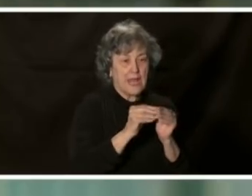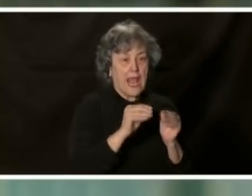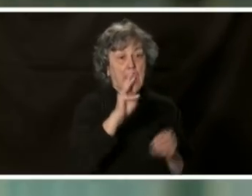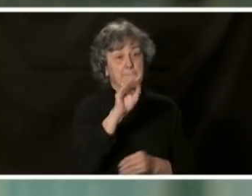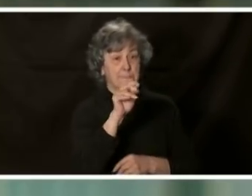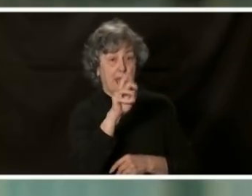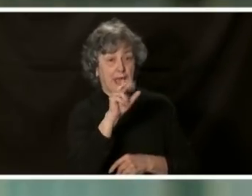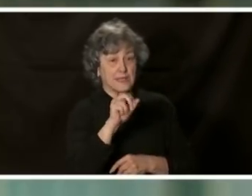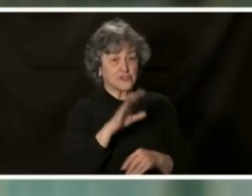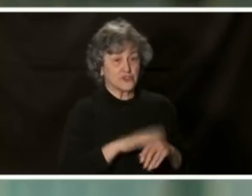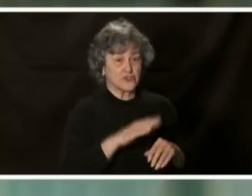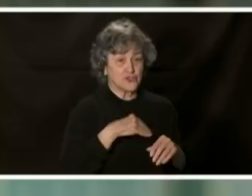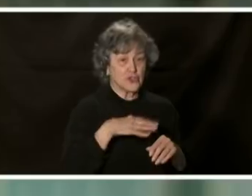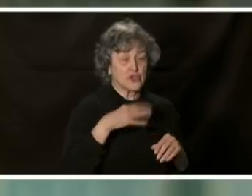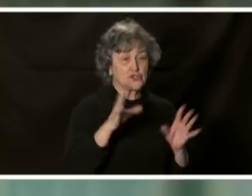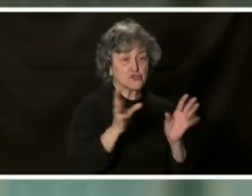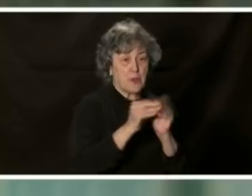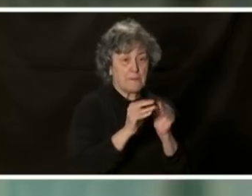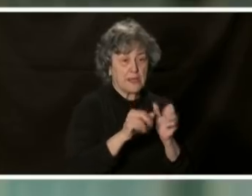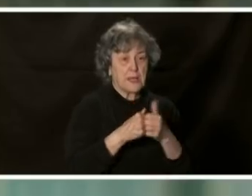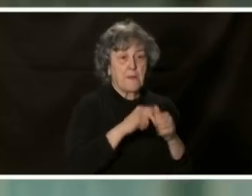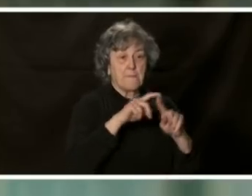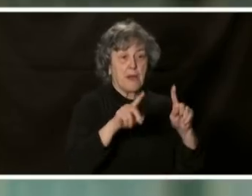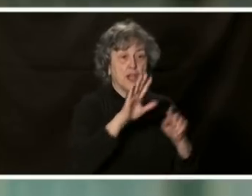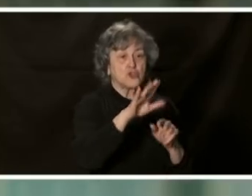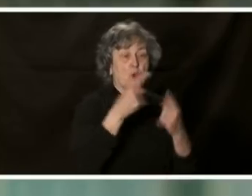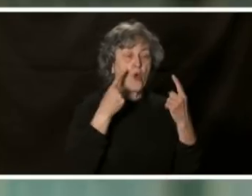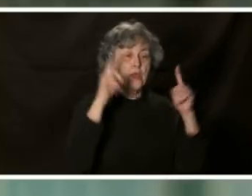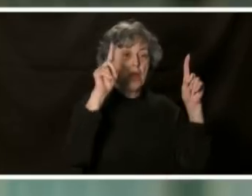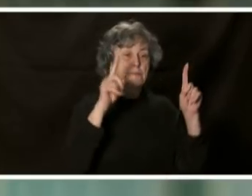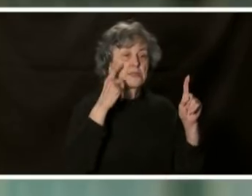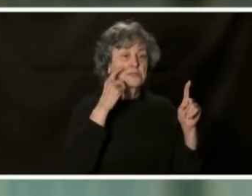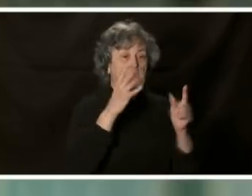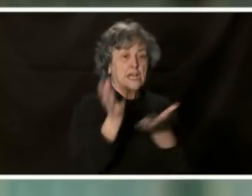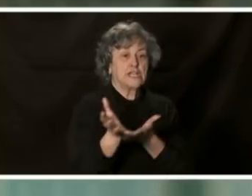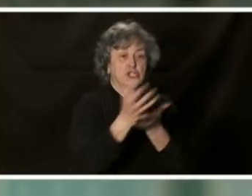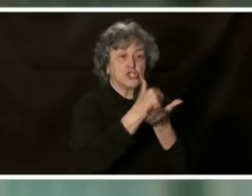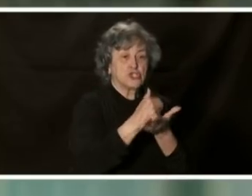HOWEVER, YOUR ACCOMPLISHMENTS DESERVE RECOGNITION AND CELEBRATION.